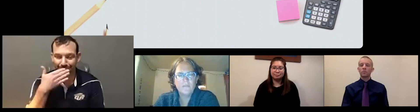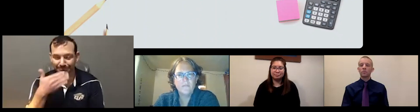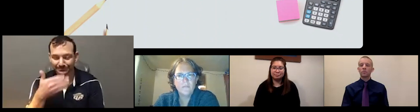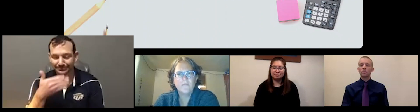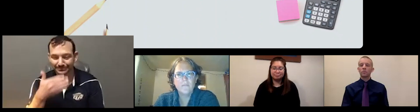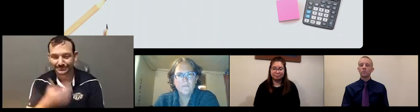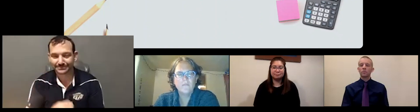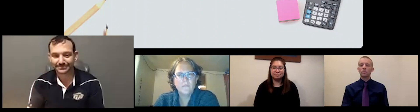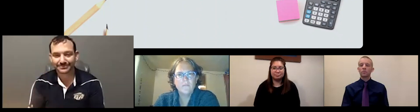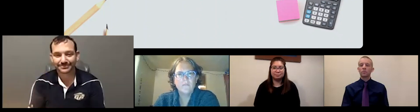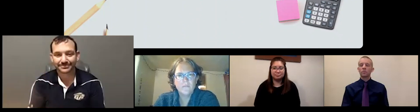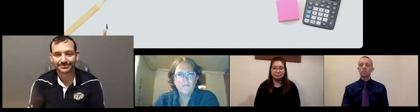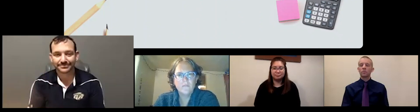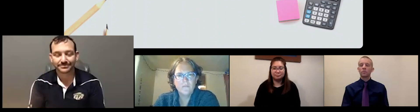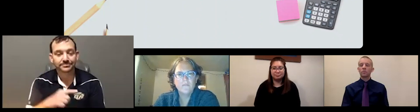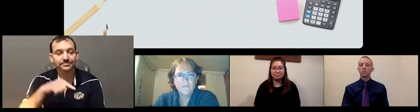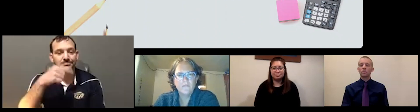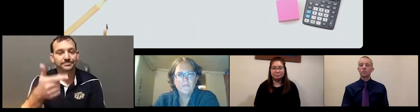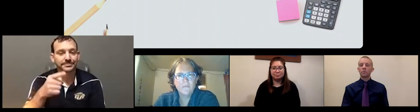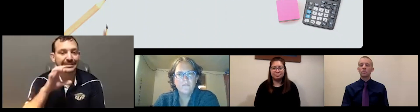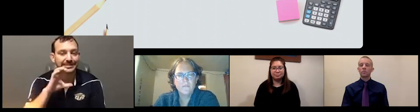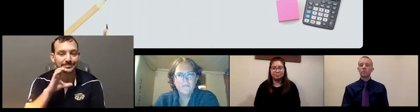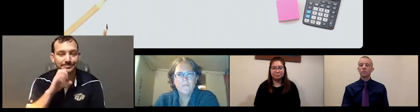Excellent, thank you. Your turn, Cindy.